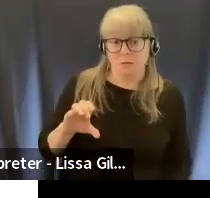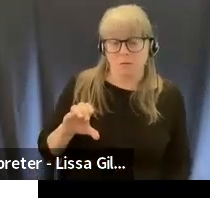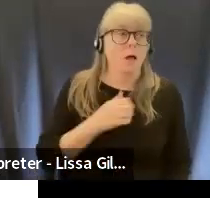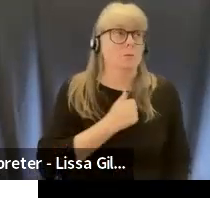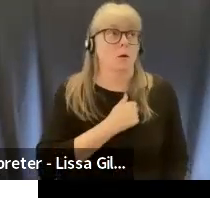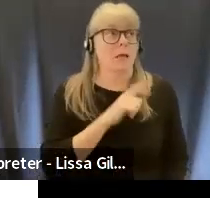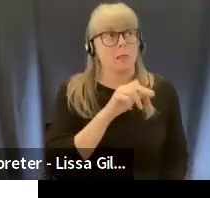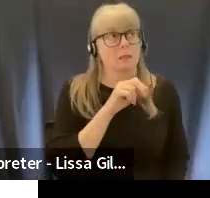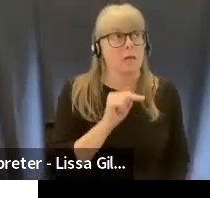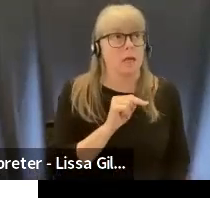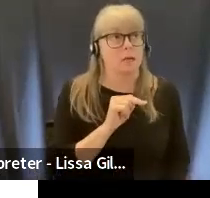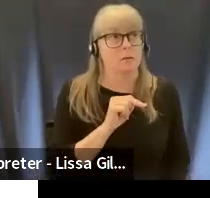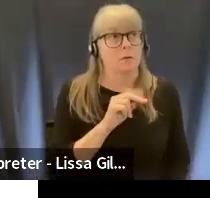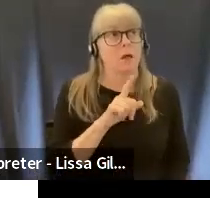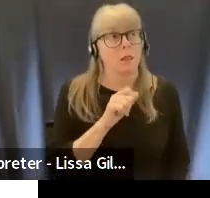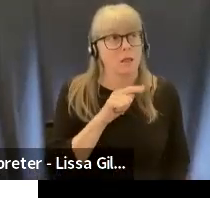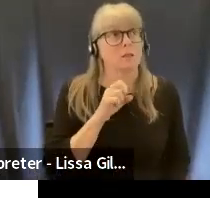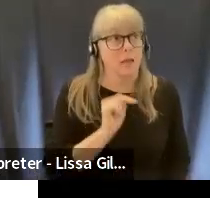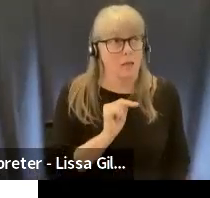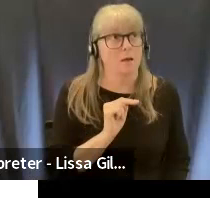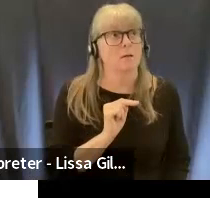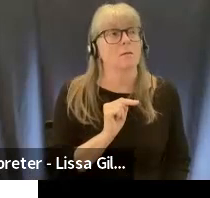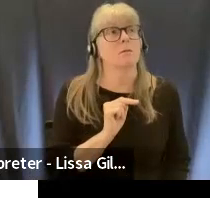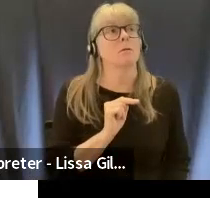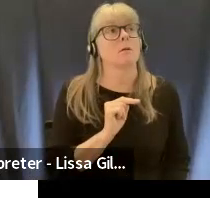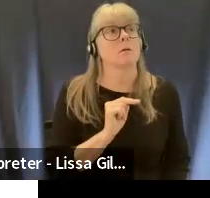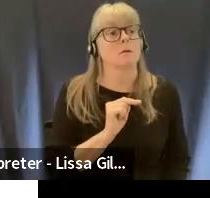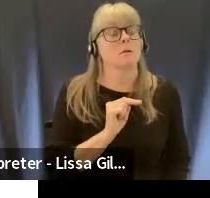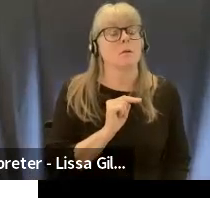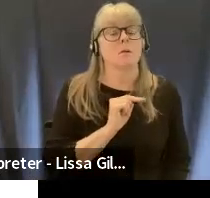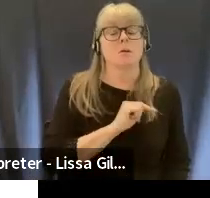And how can we get resources there and deck in turns?